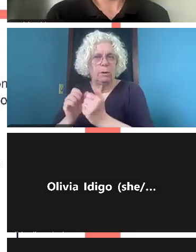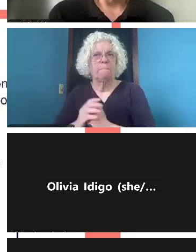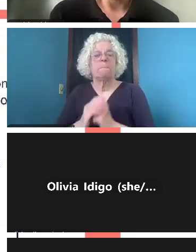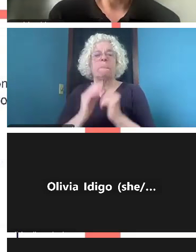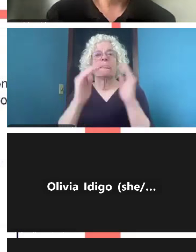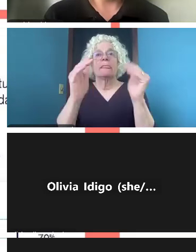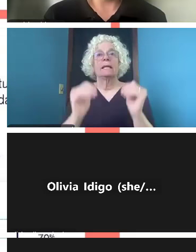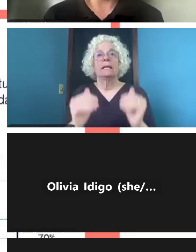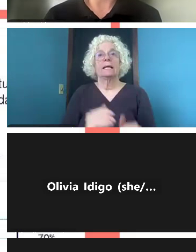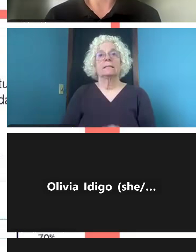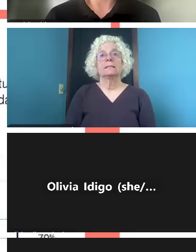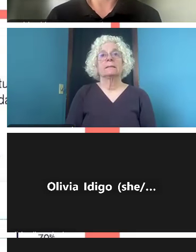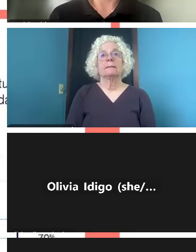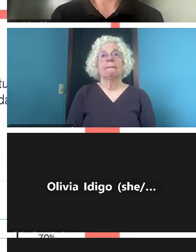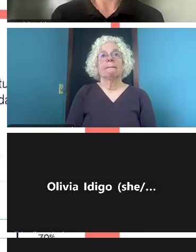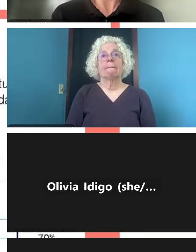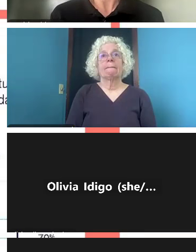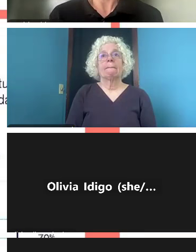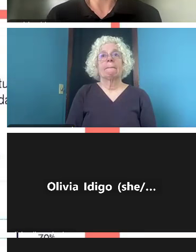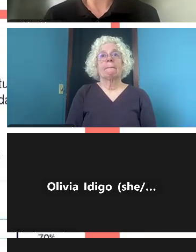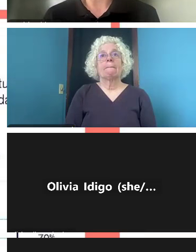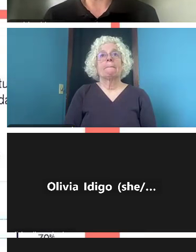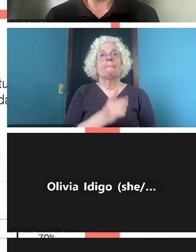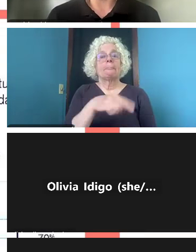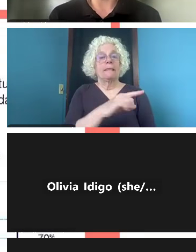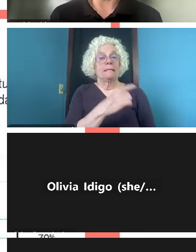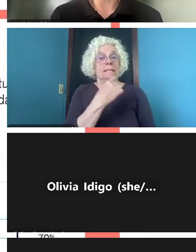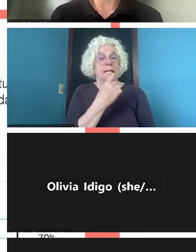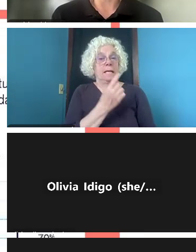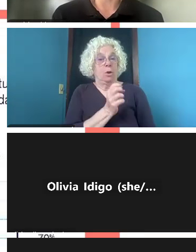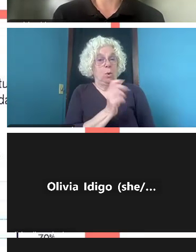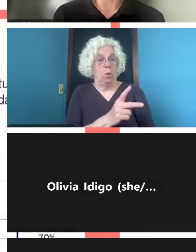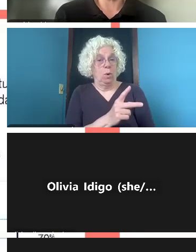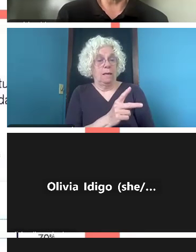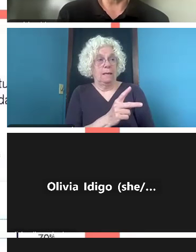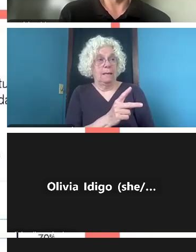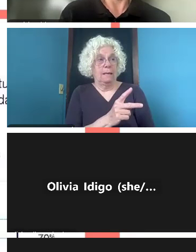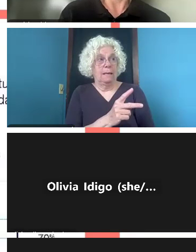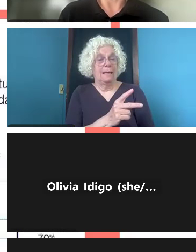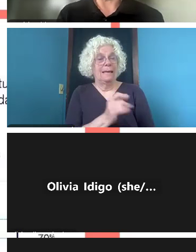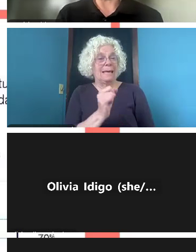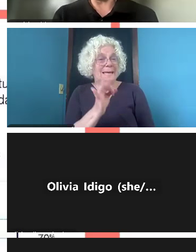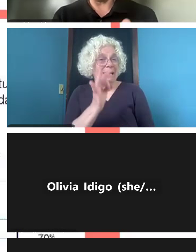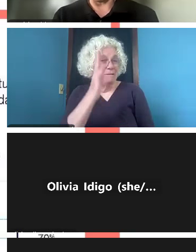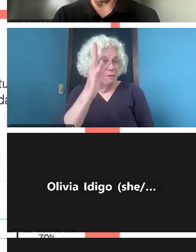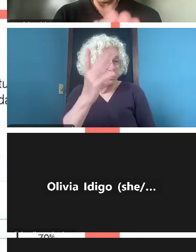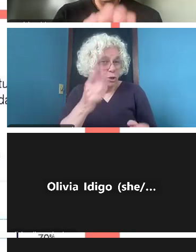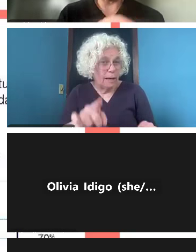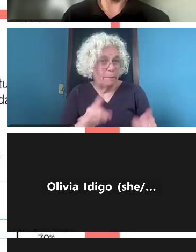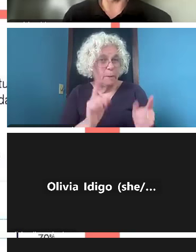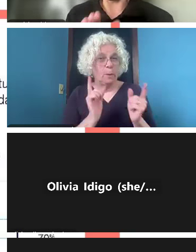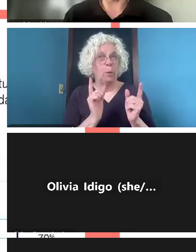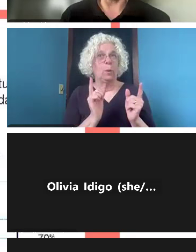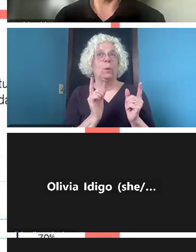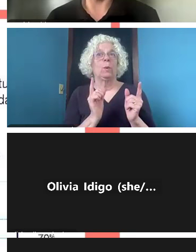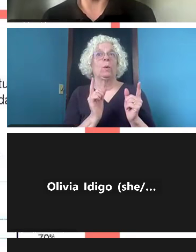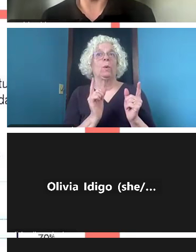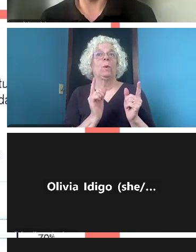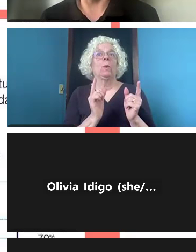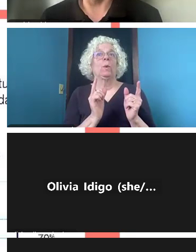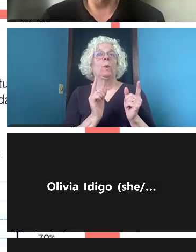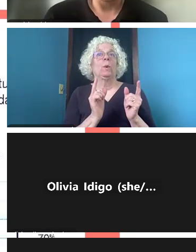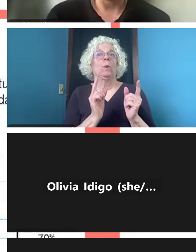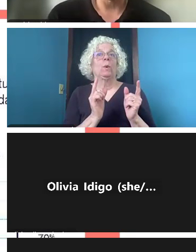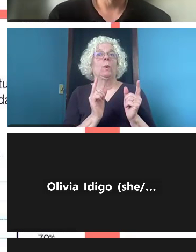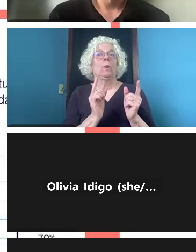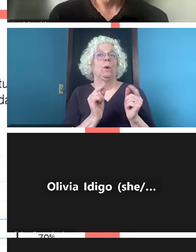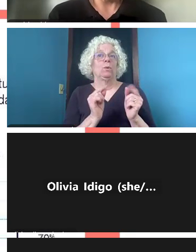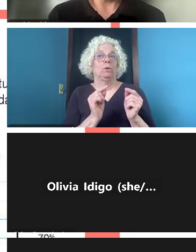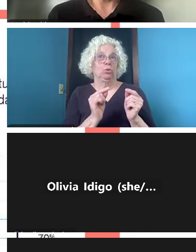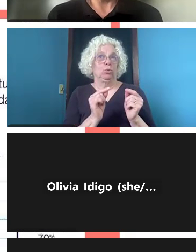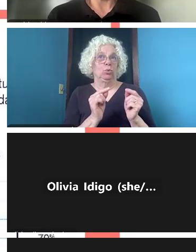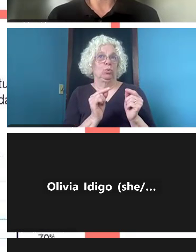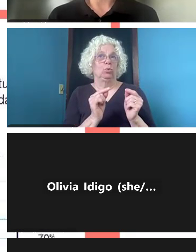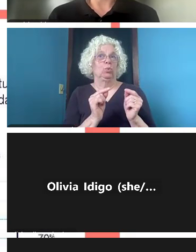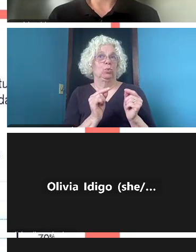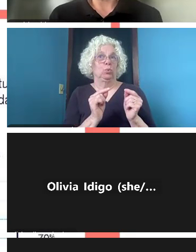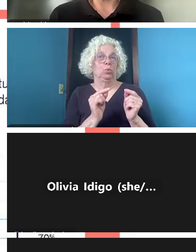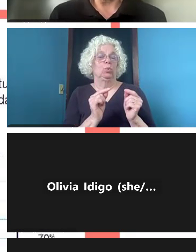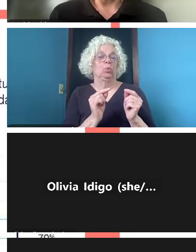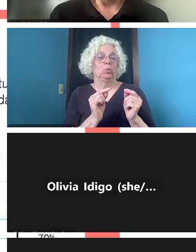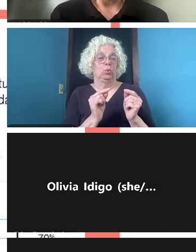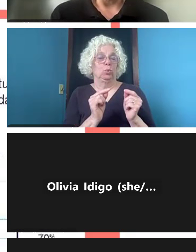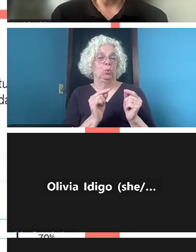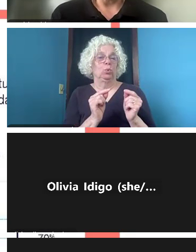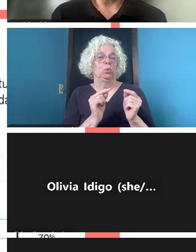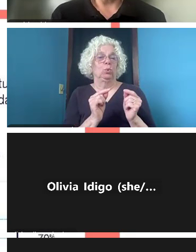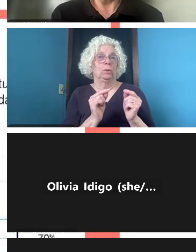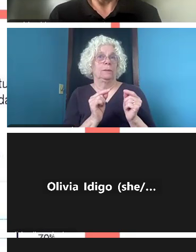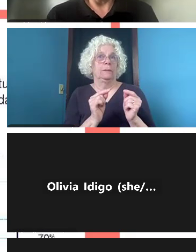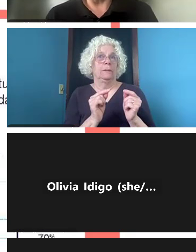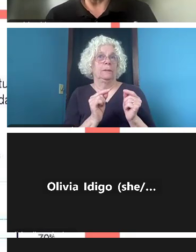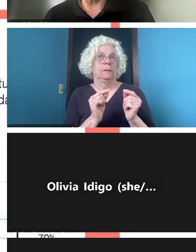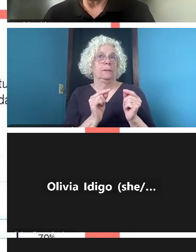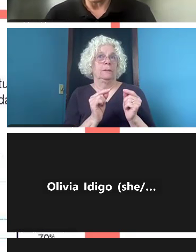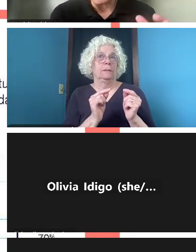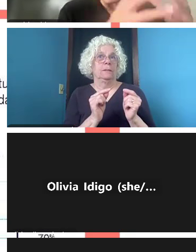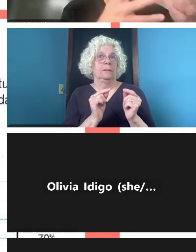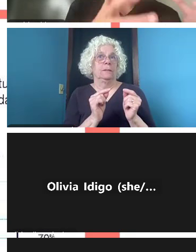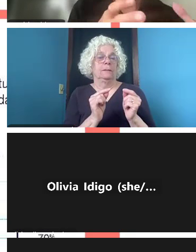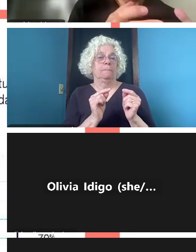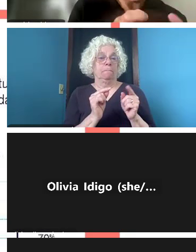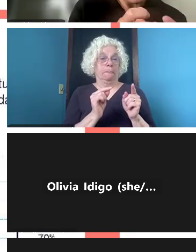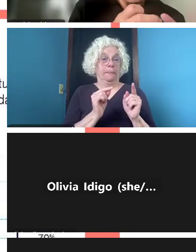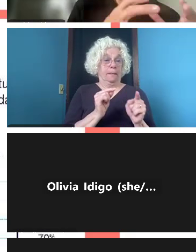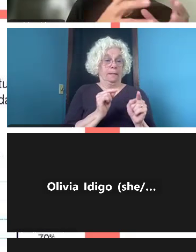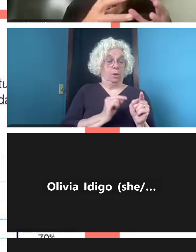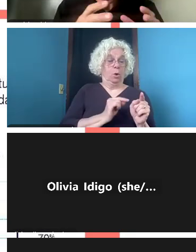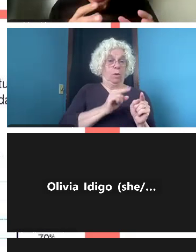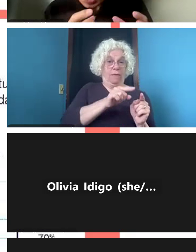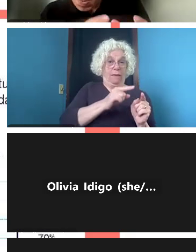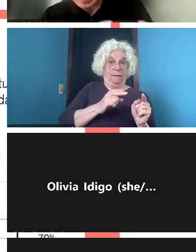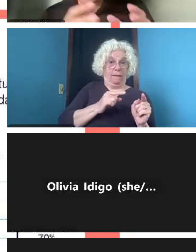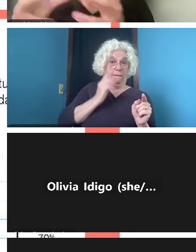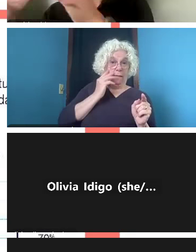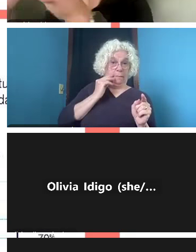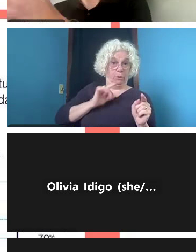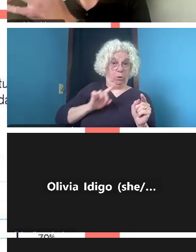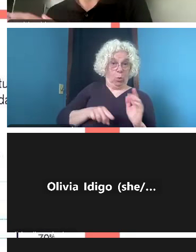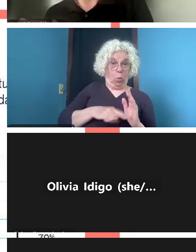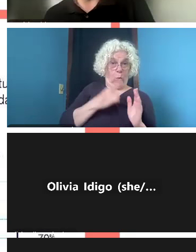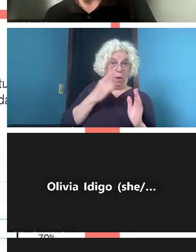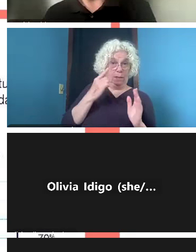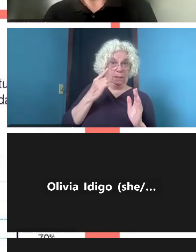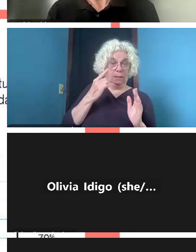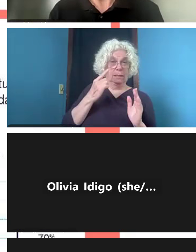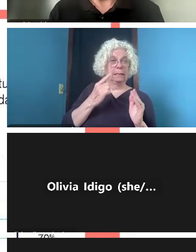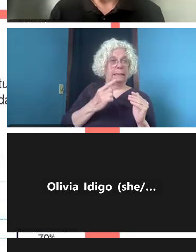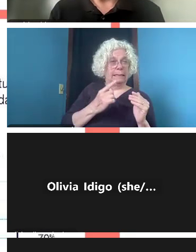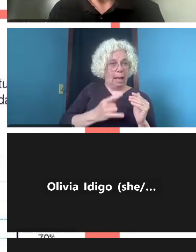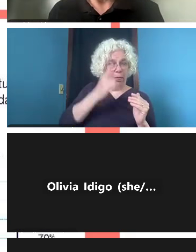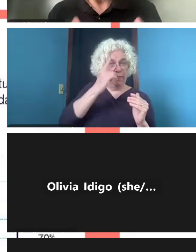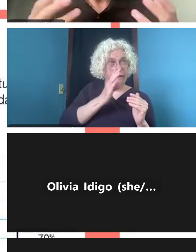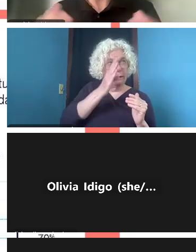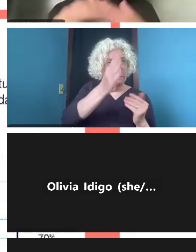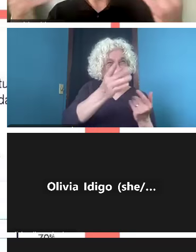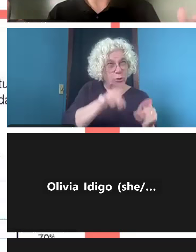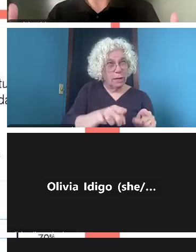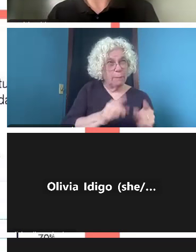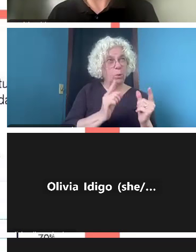Now you also see some holes there in the middle--I'll talk about those as well. But one of the things here that you're going to see is like now that they've had that first experience, but you know, what else would they do?